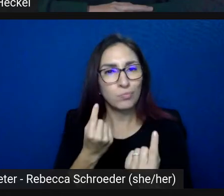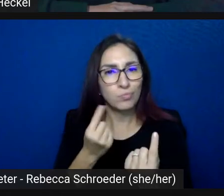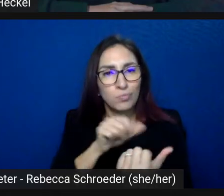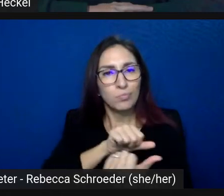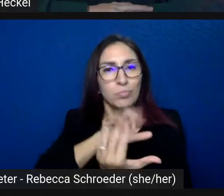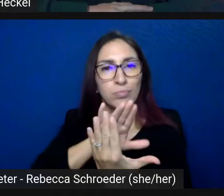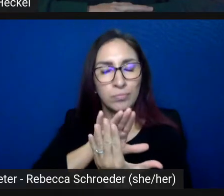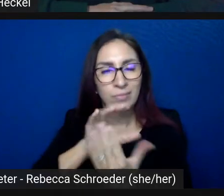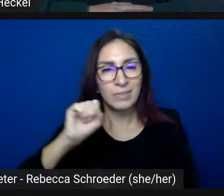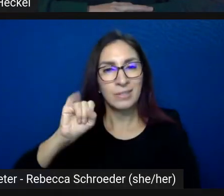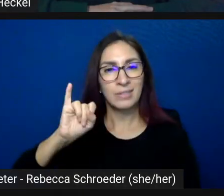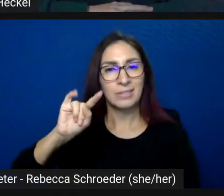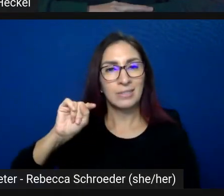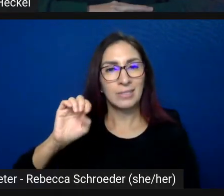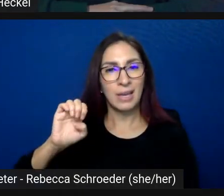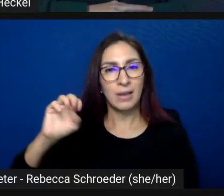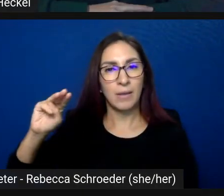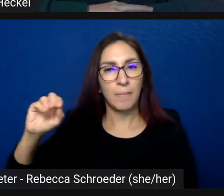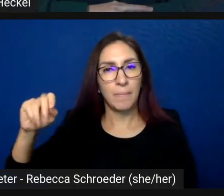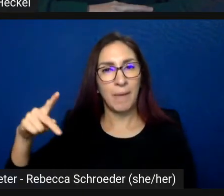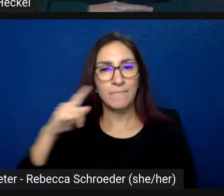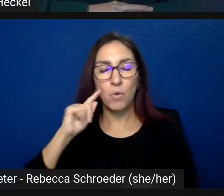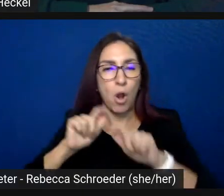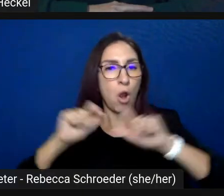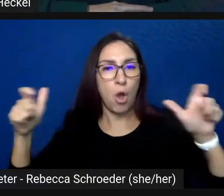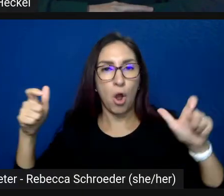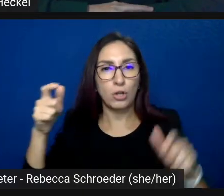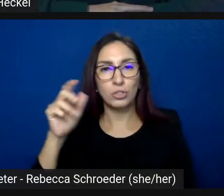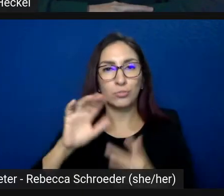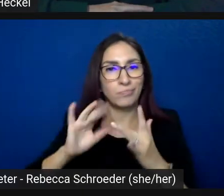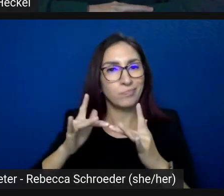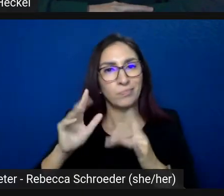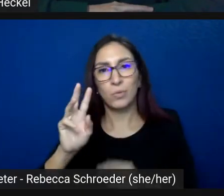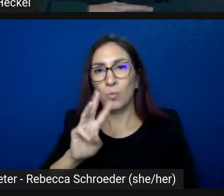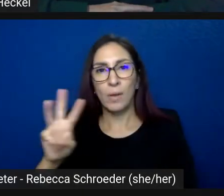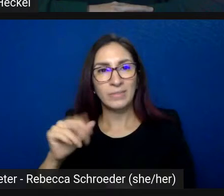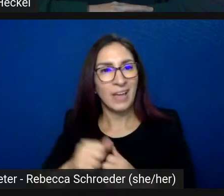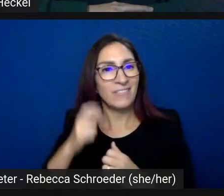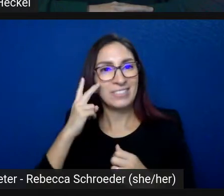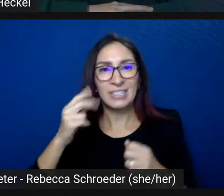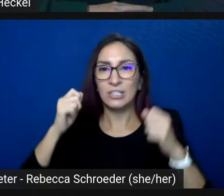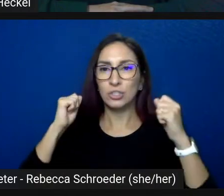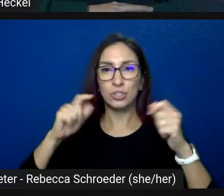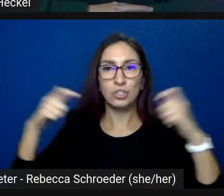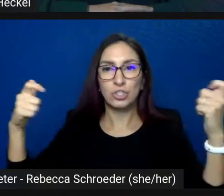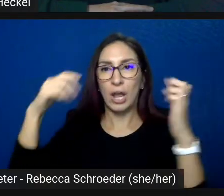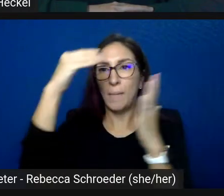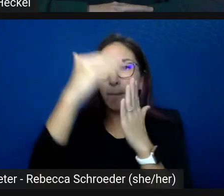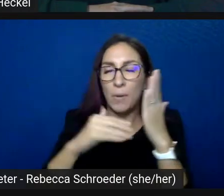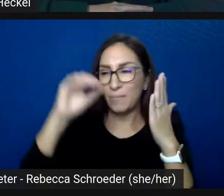Sometimes I've seen site maps that are just giant alphabetical or date-ordered lists. How do you guys handle those?